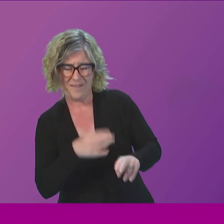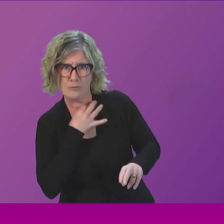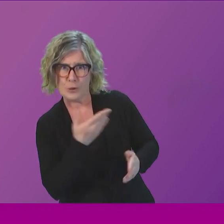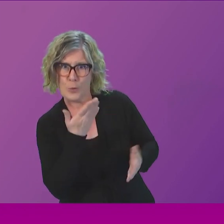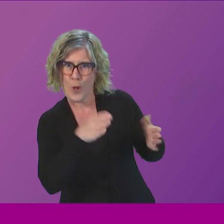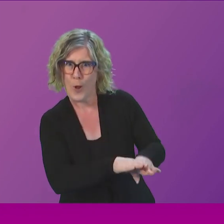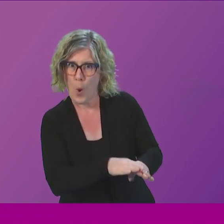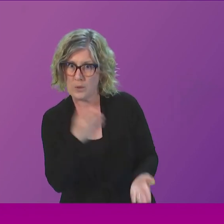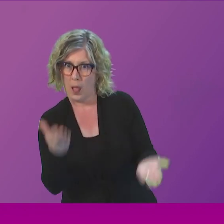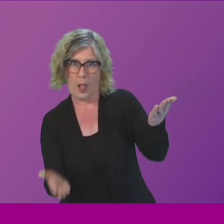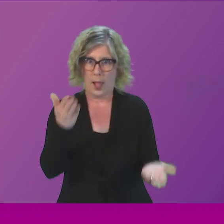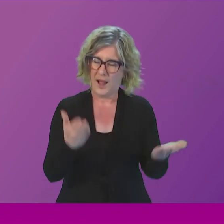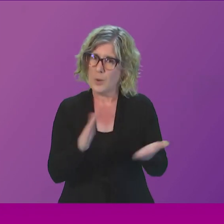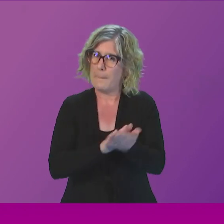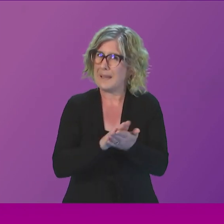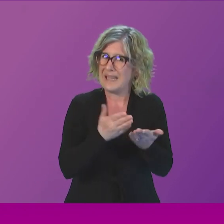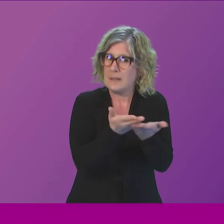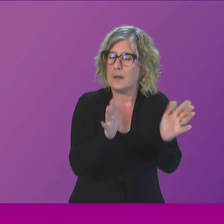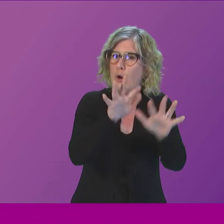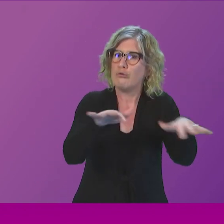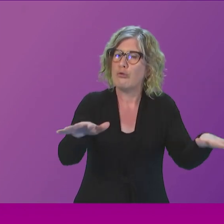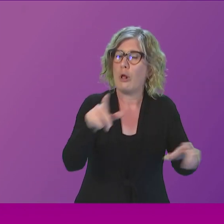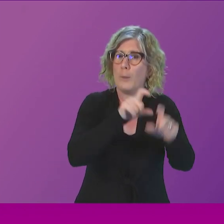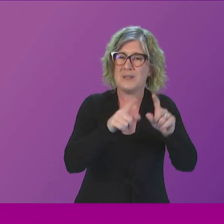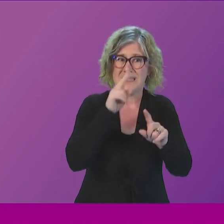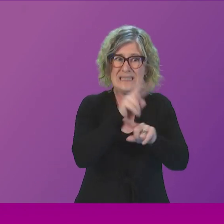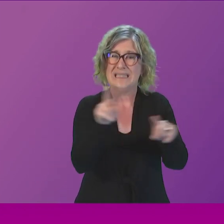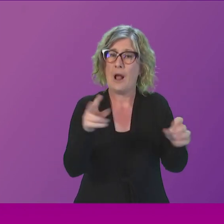Many rural communities are dealing with a legacy of out-migration and depopulation,